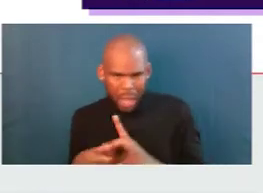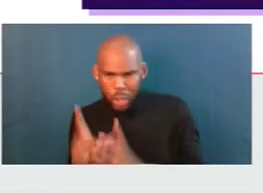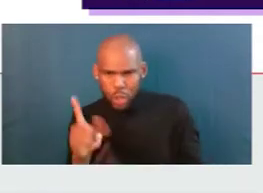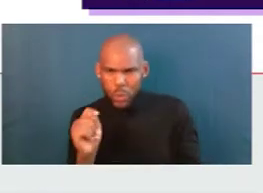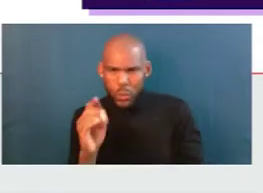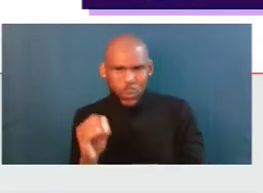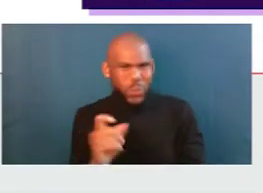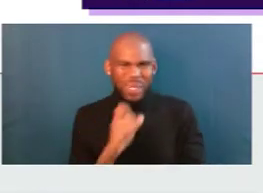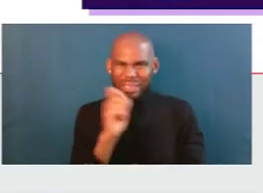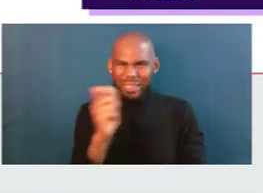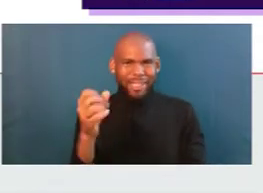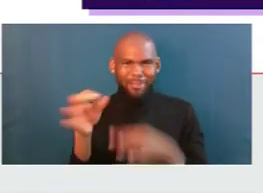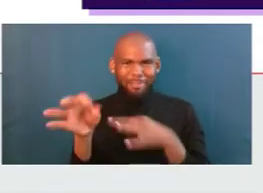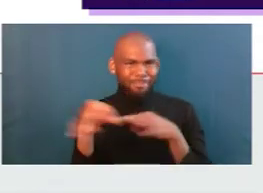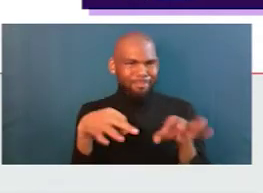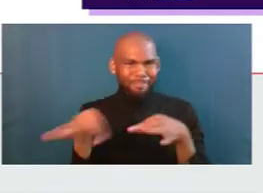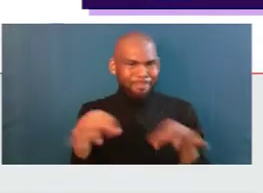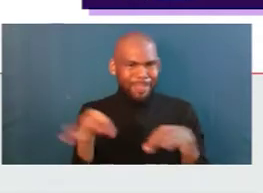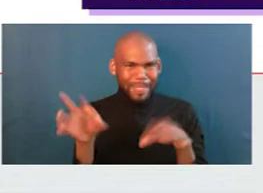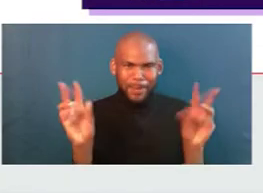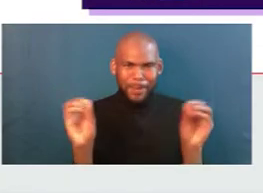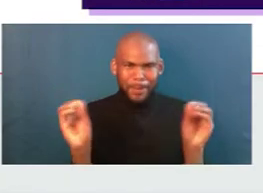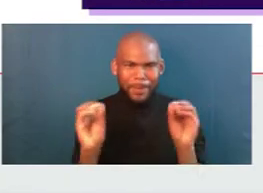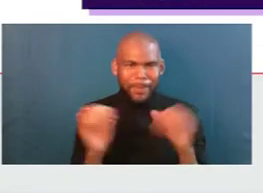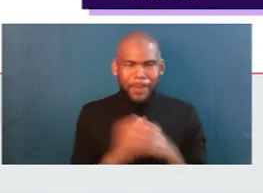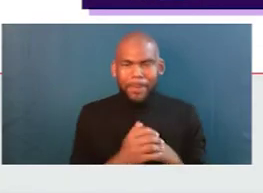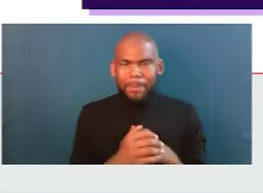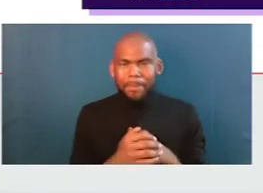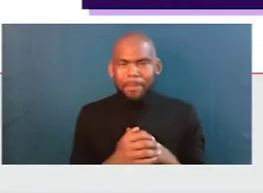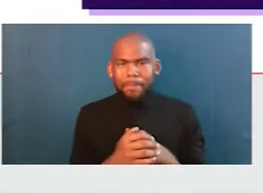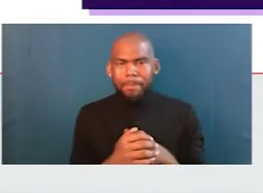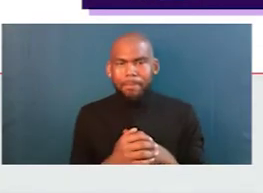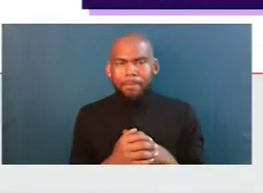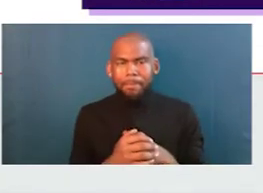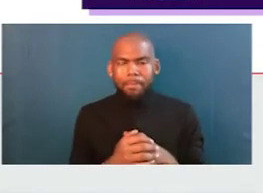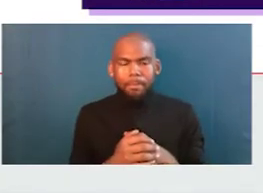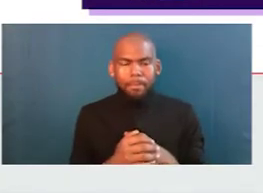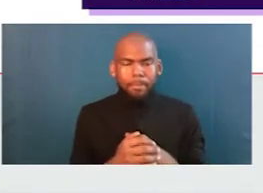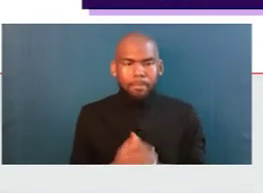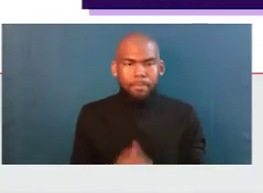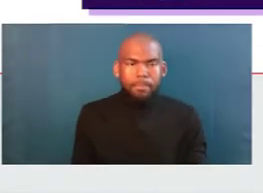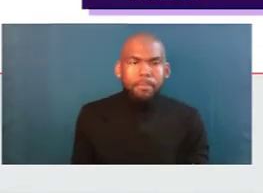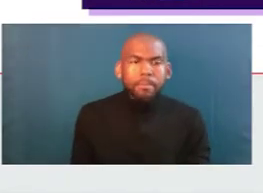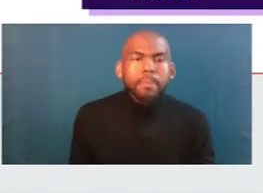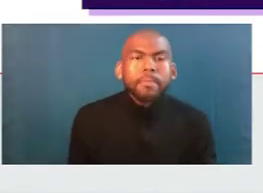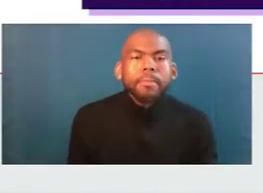Main region, main escape, shop order combo box, enter, main region,